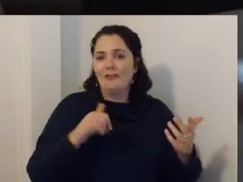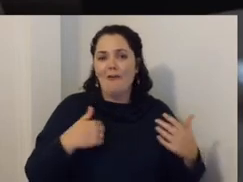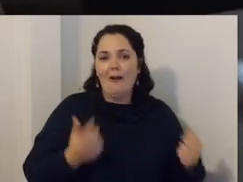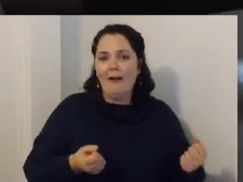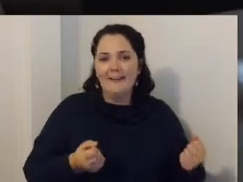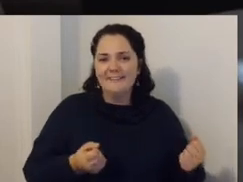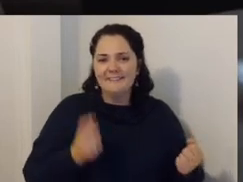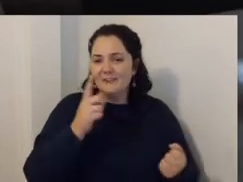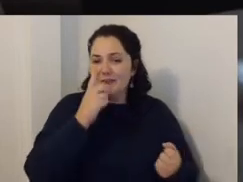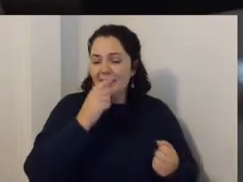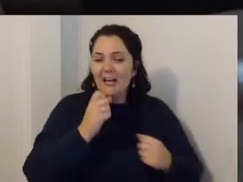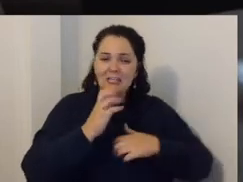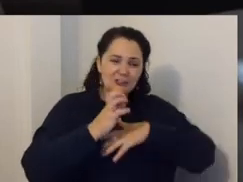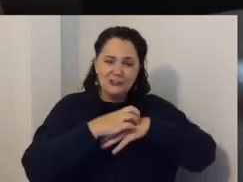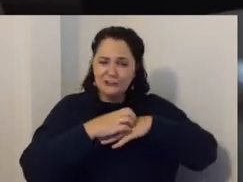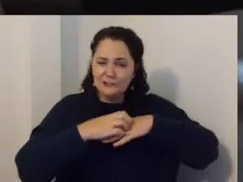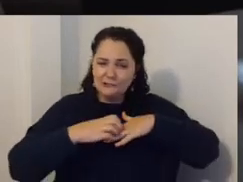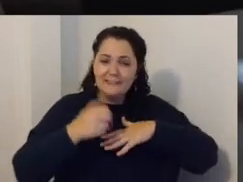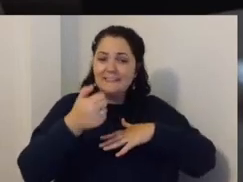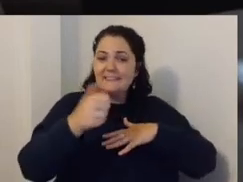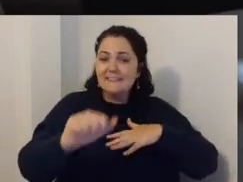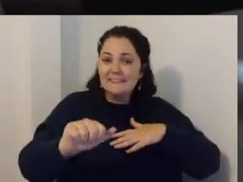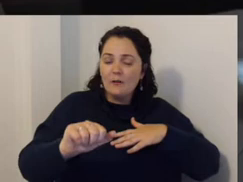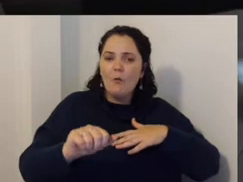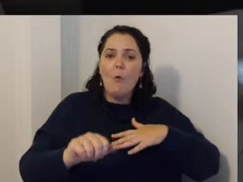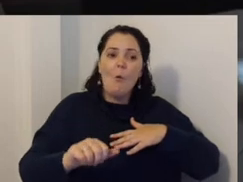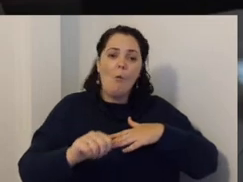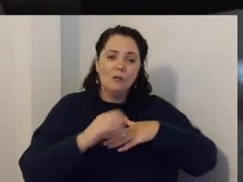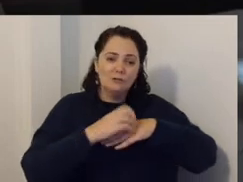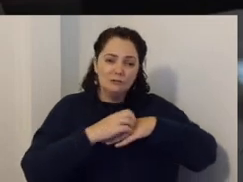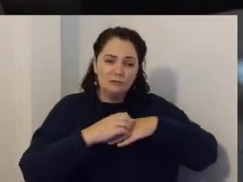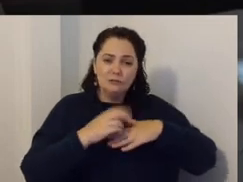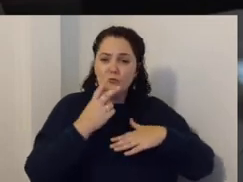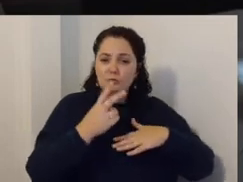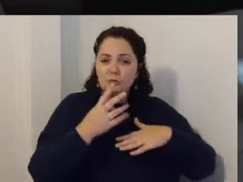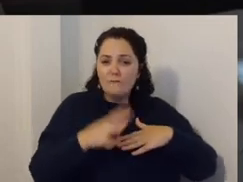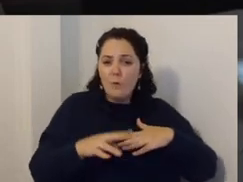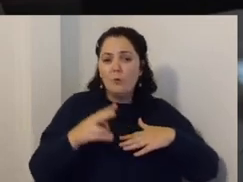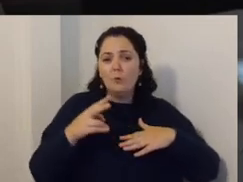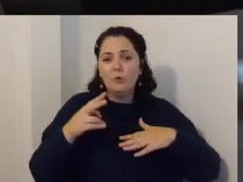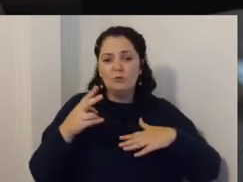can use something as rough as a 60 grit um all the way up to you know 220-240 grit that's fine